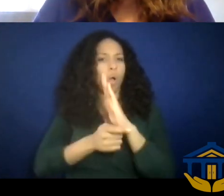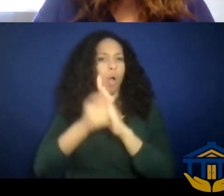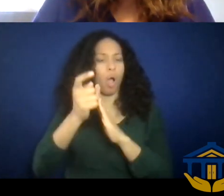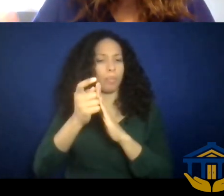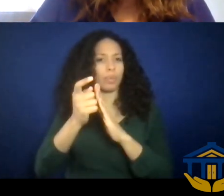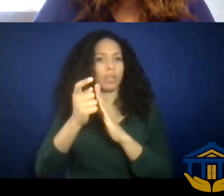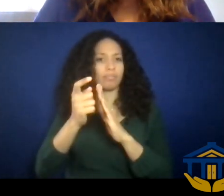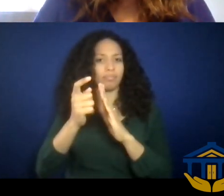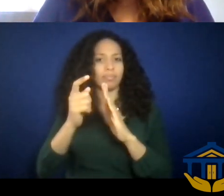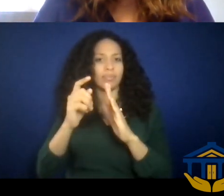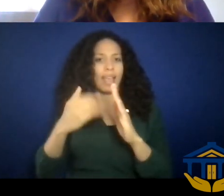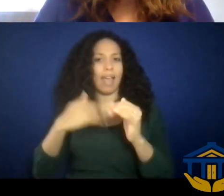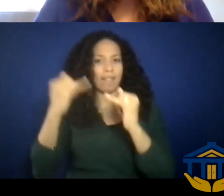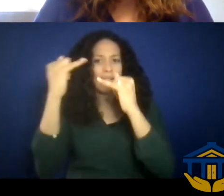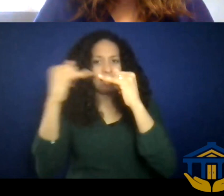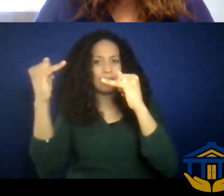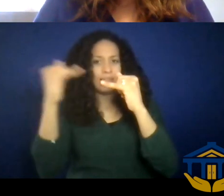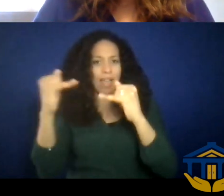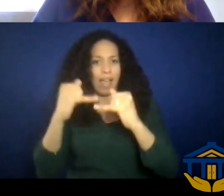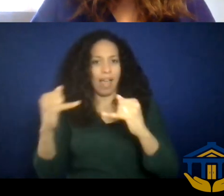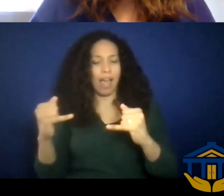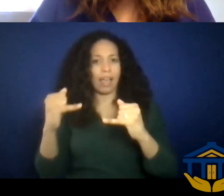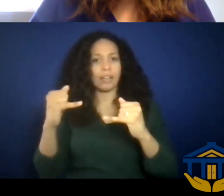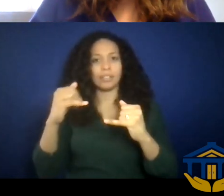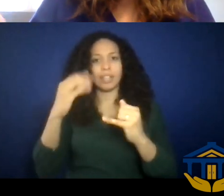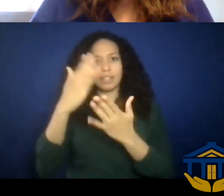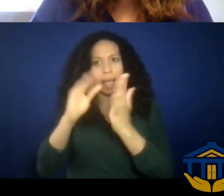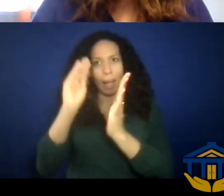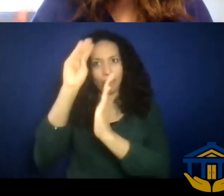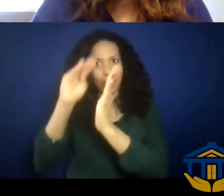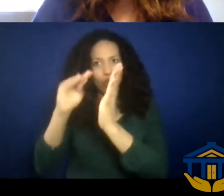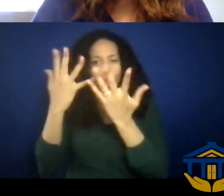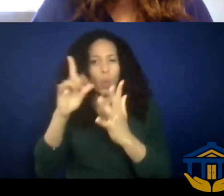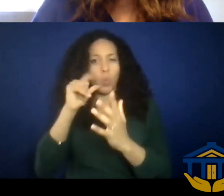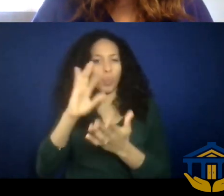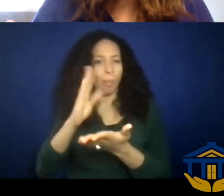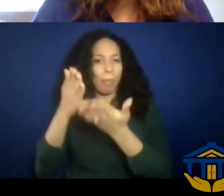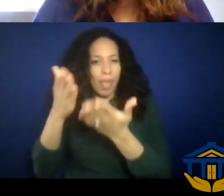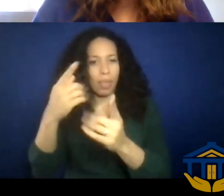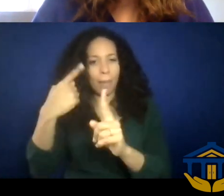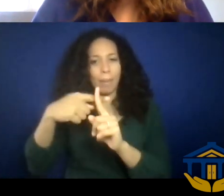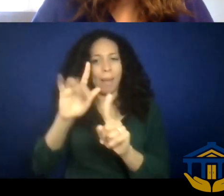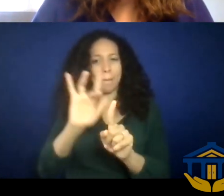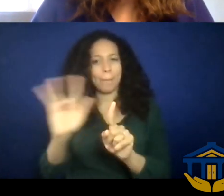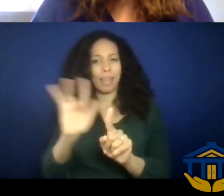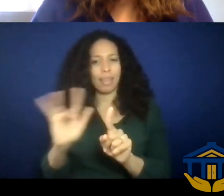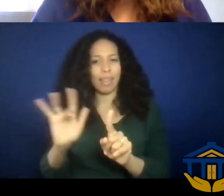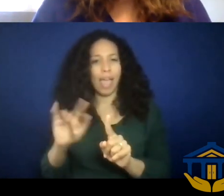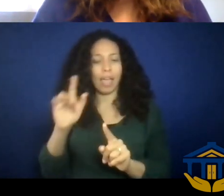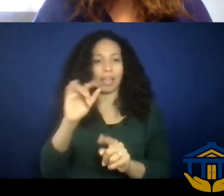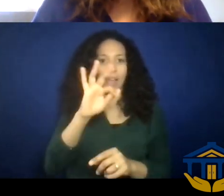lines for people to sign in. Just having that does not always show you who was at your meeting.